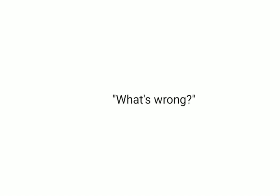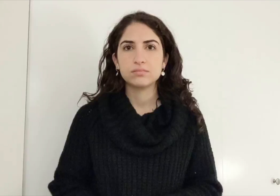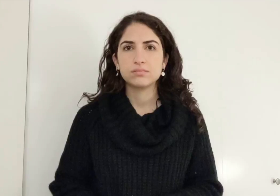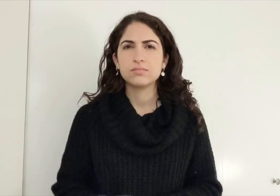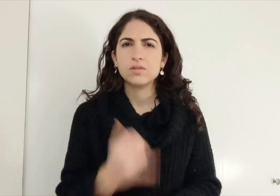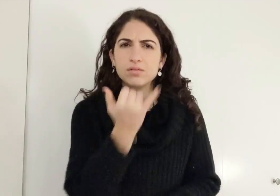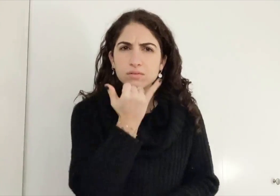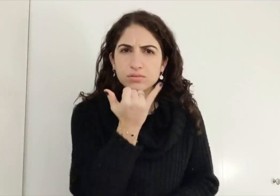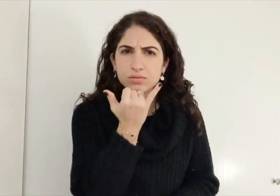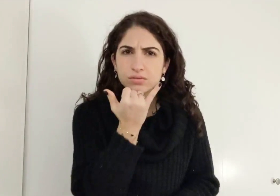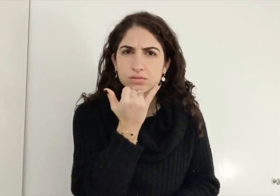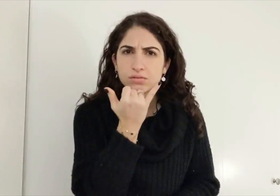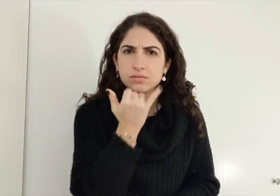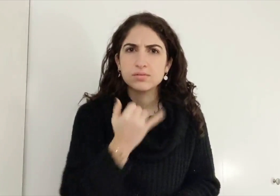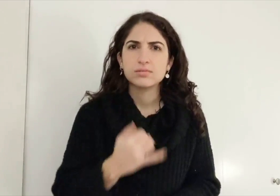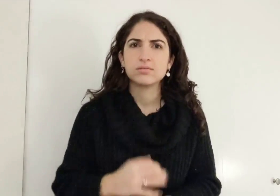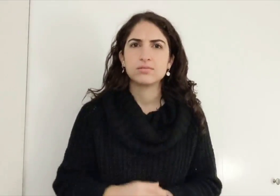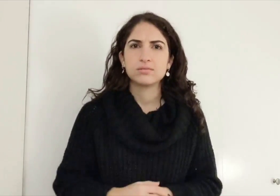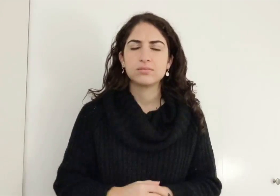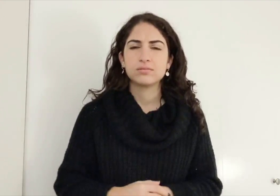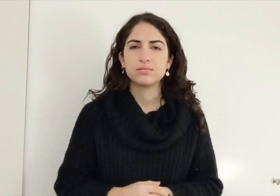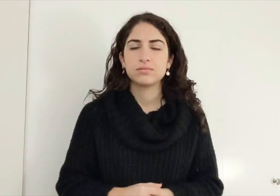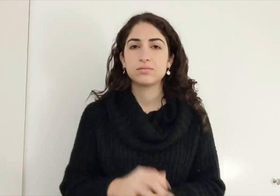"What's wrong?"